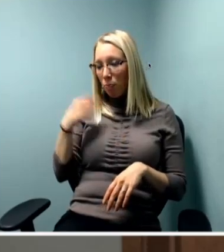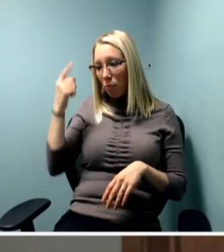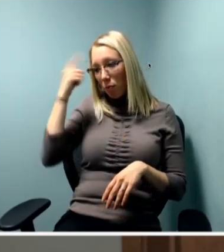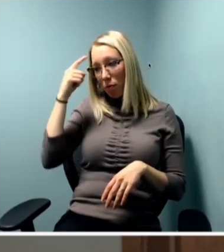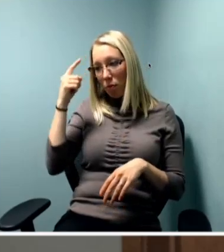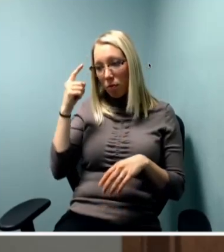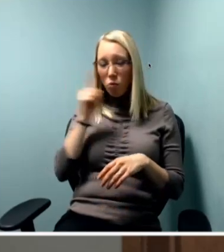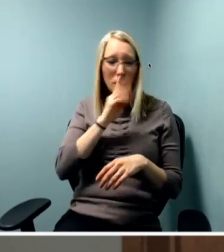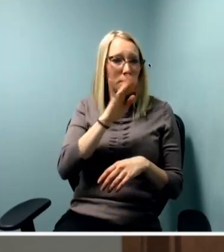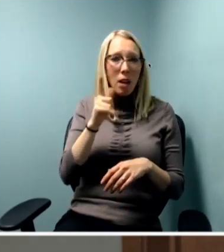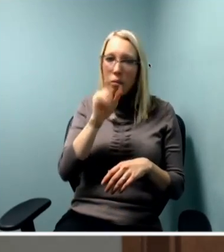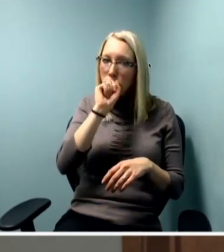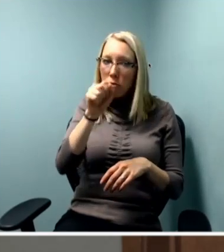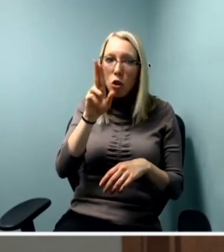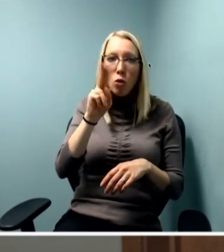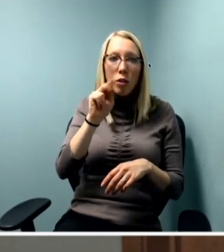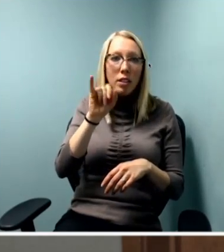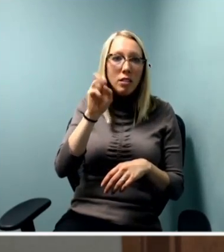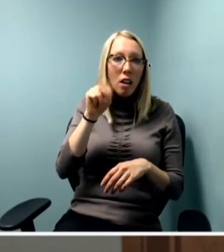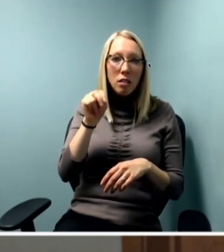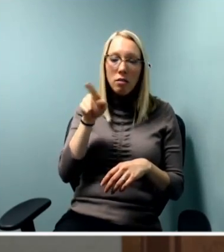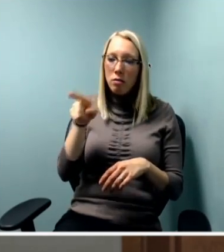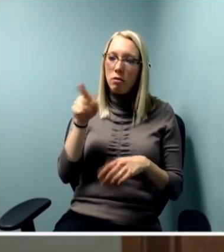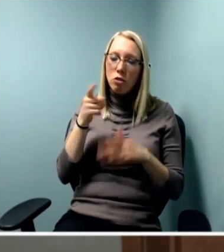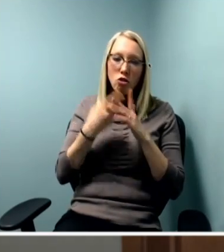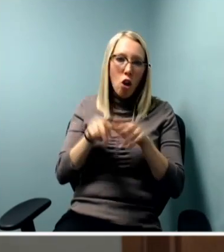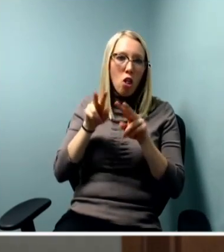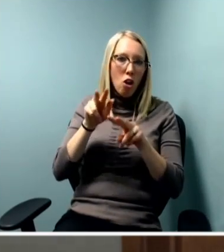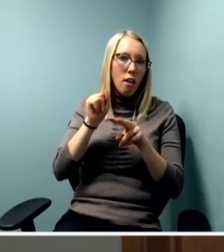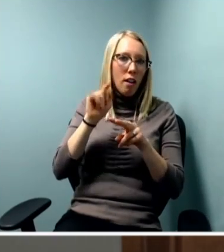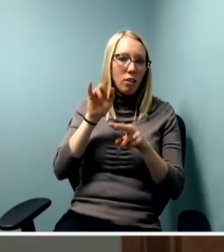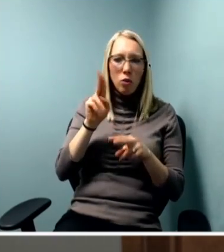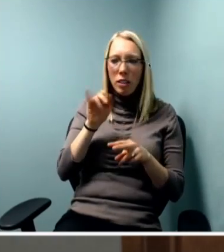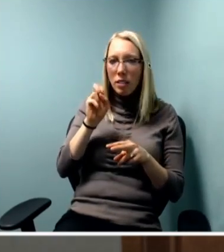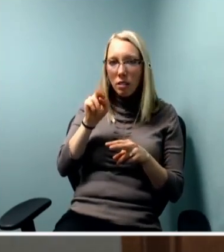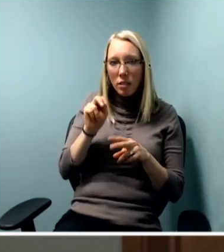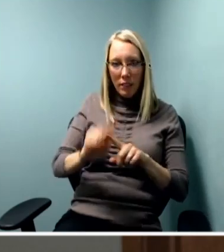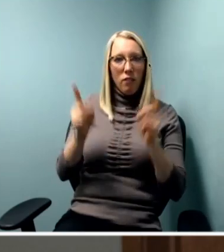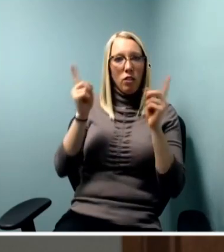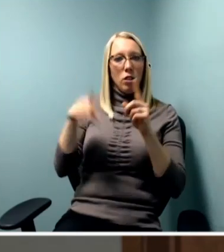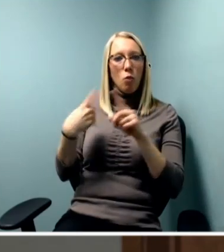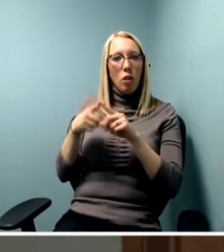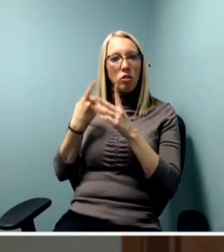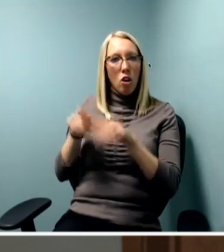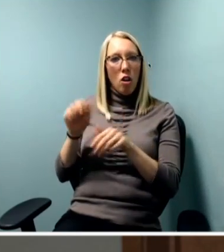He had to look at unison completely differently with our company. You know, so, we do.